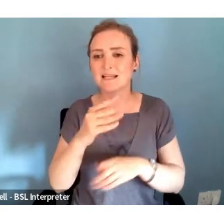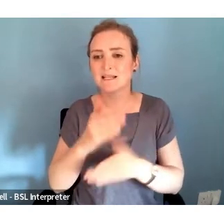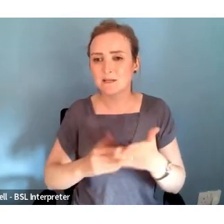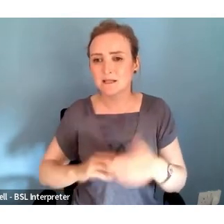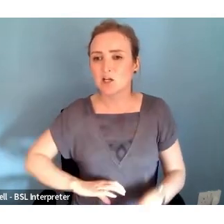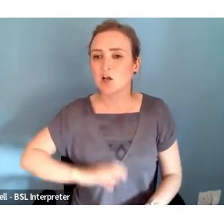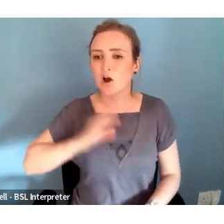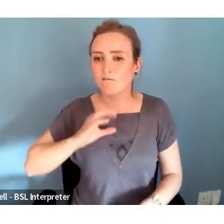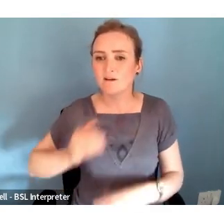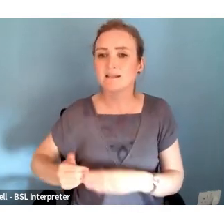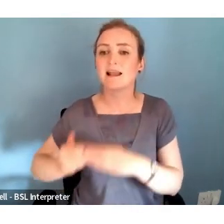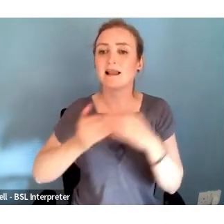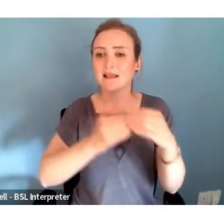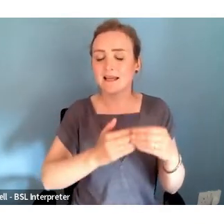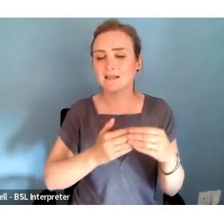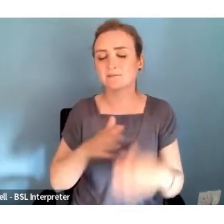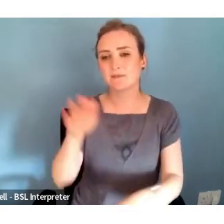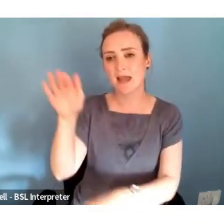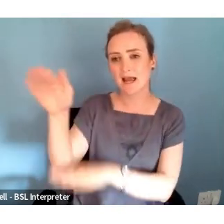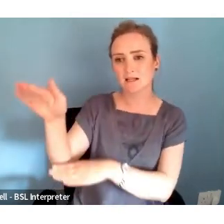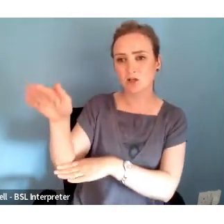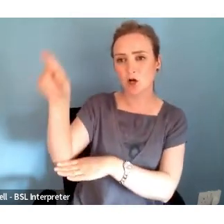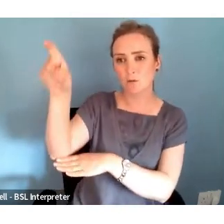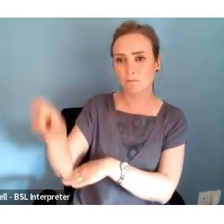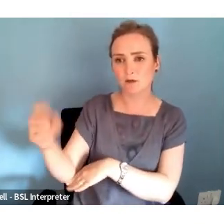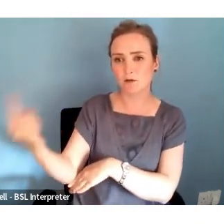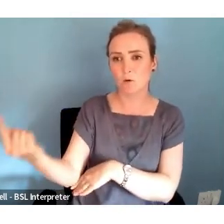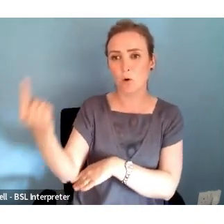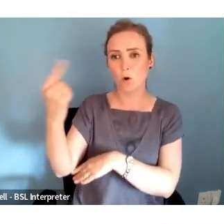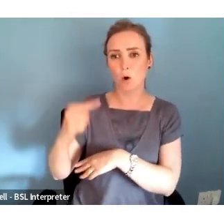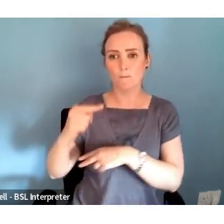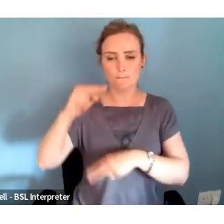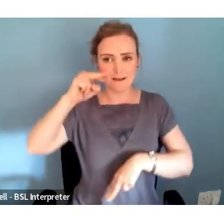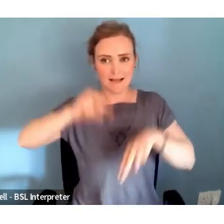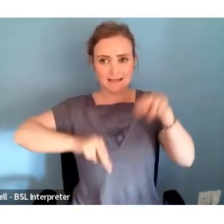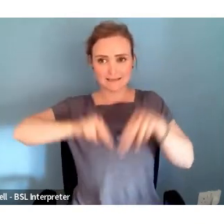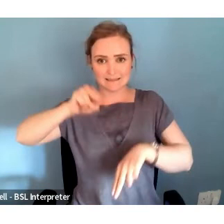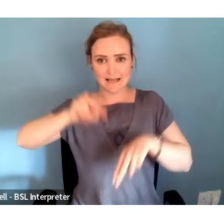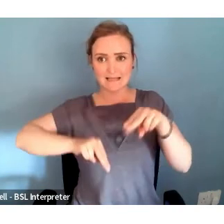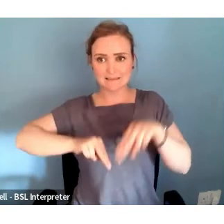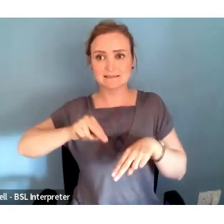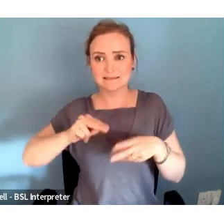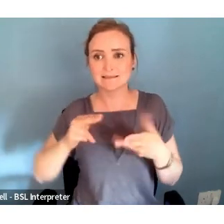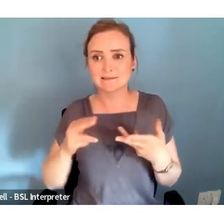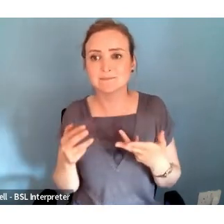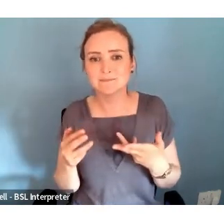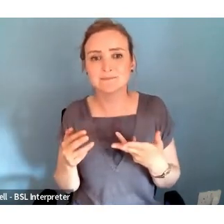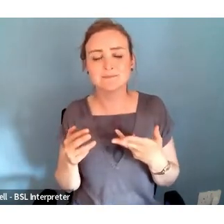externally assessed to get that. It has a little bit more teeth than the other two; because